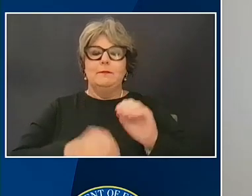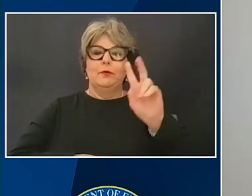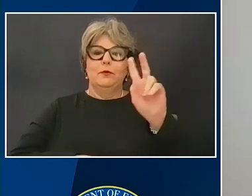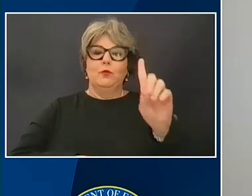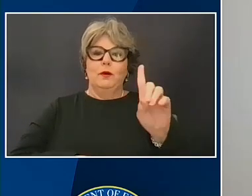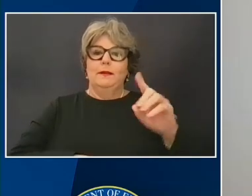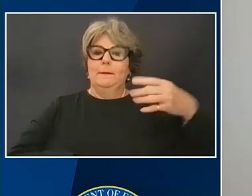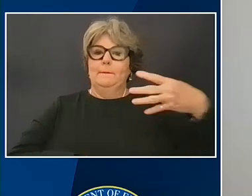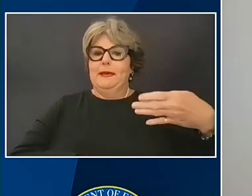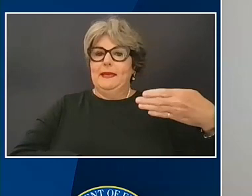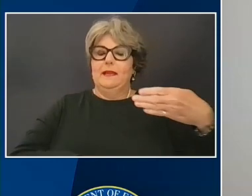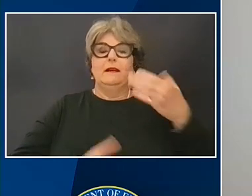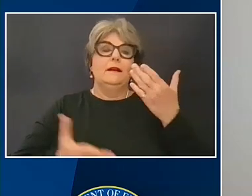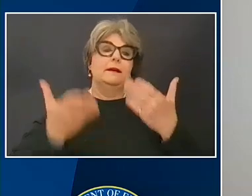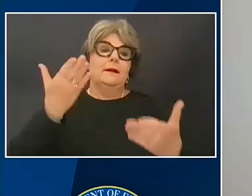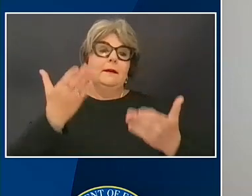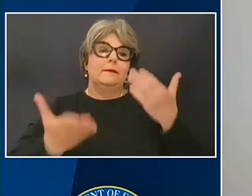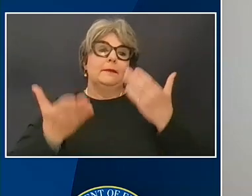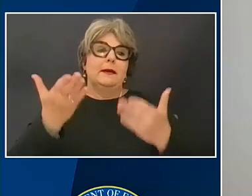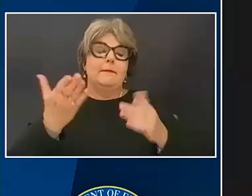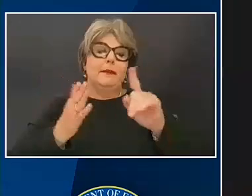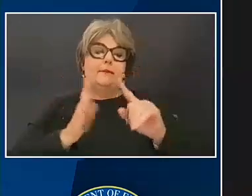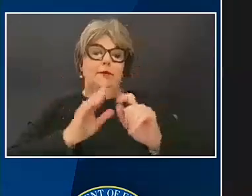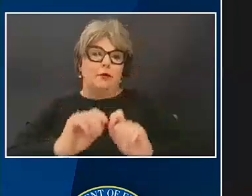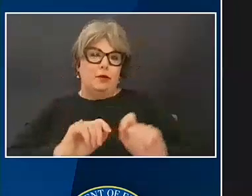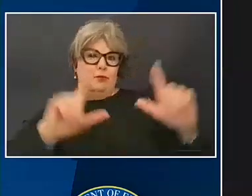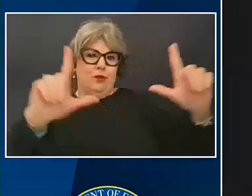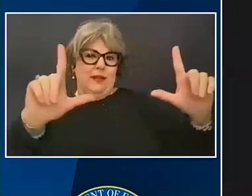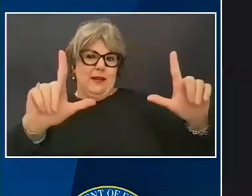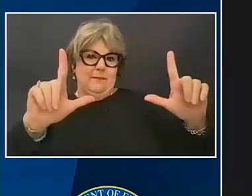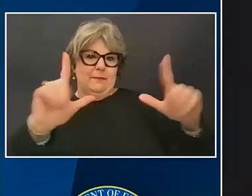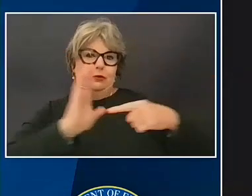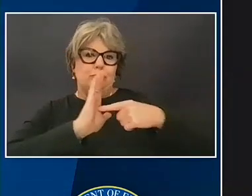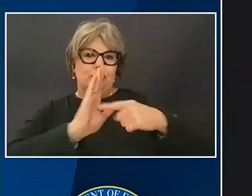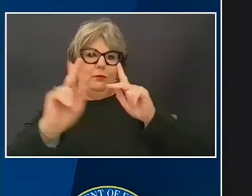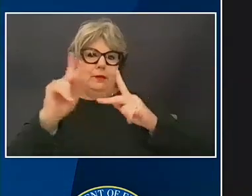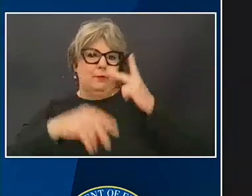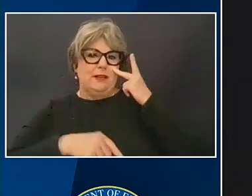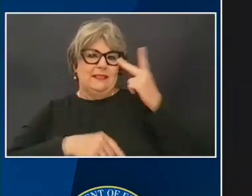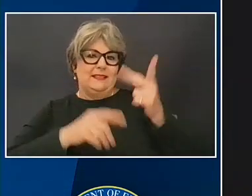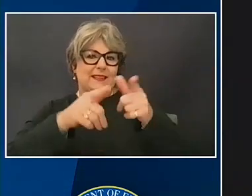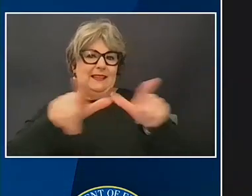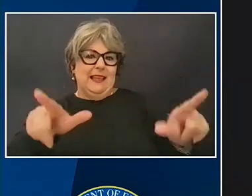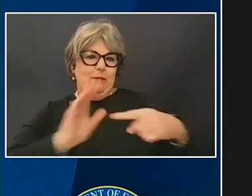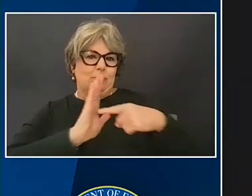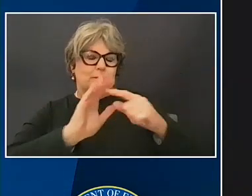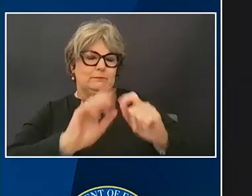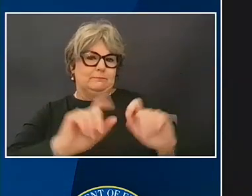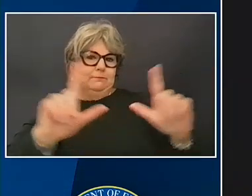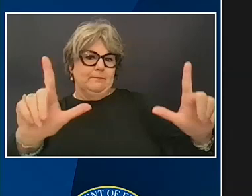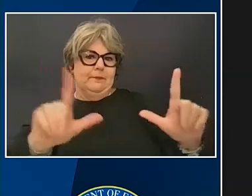And actually, maybe Vanessa, if you could quickly bring up the language just so everyone can see that item. I want to make sure to make sure I explain